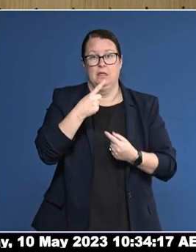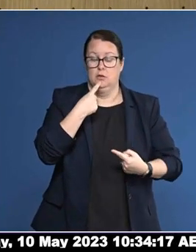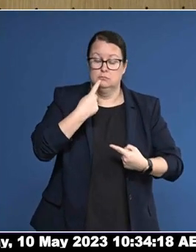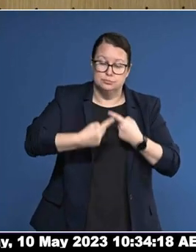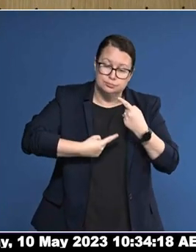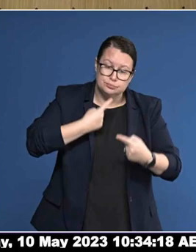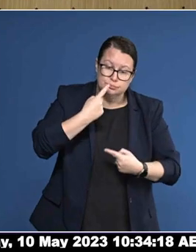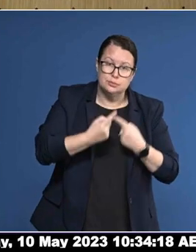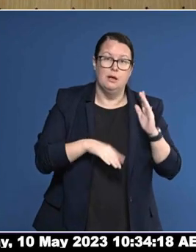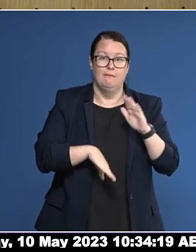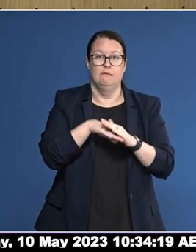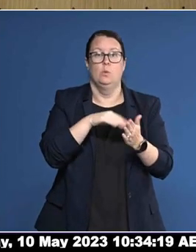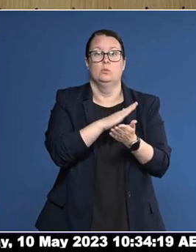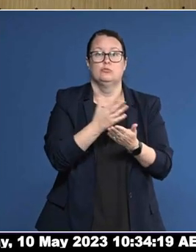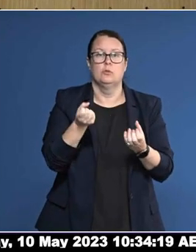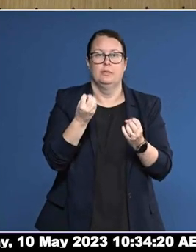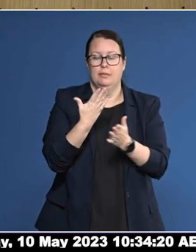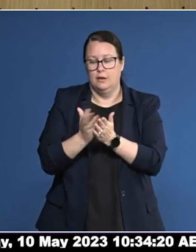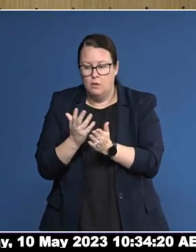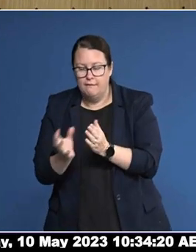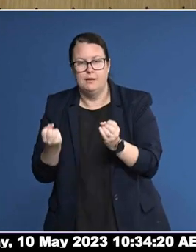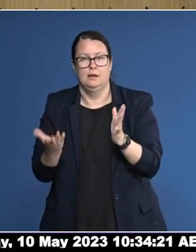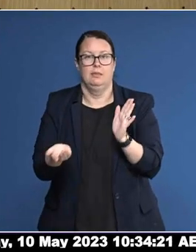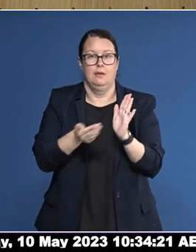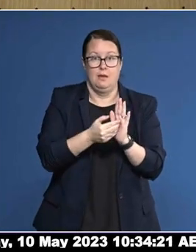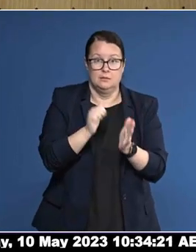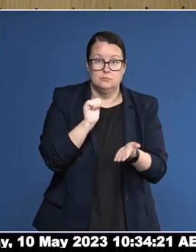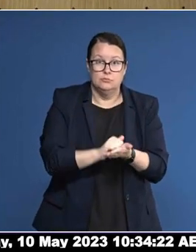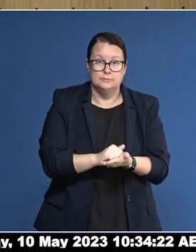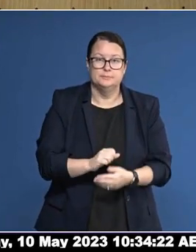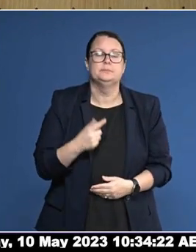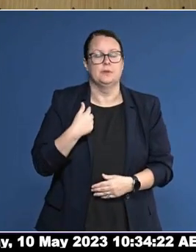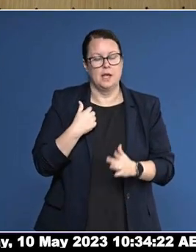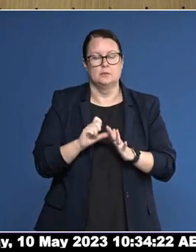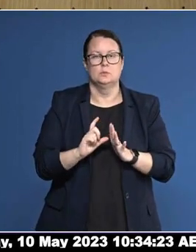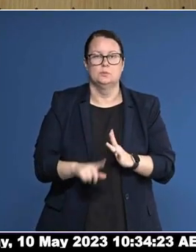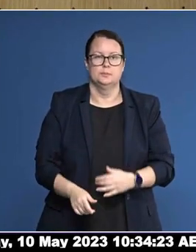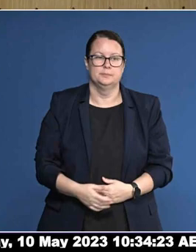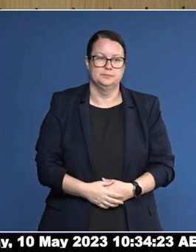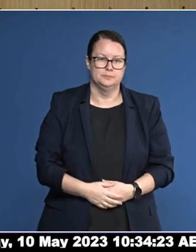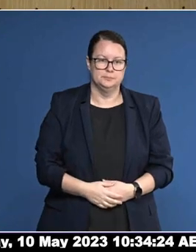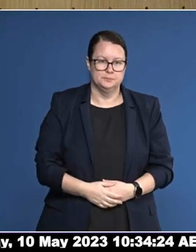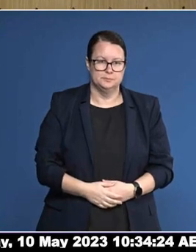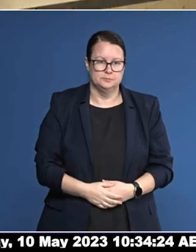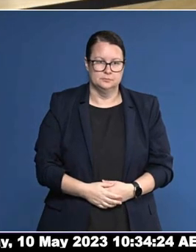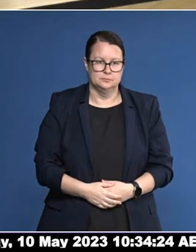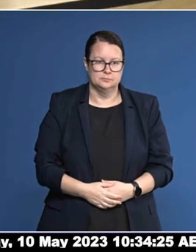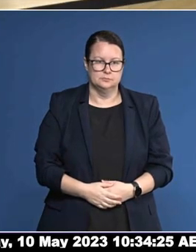will be the truth, the whole truth and nothing but the truth? I do. COMMISSIONER McEWIN: Ms Mahony will ask you some questions.